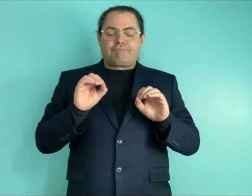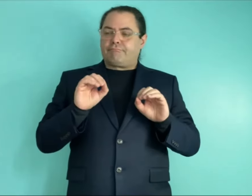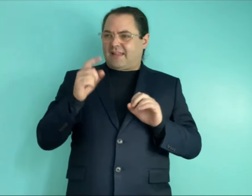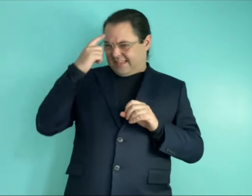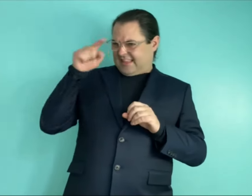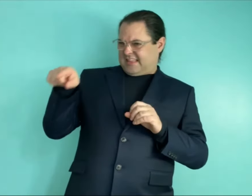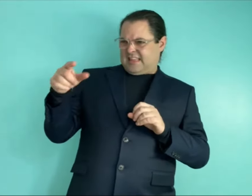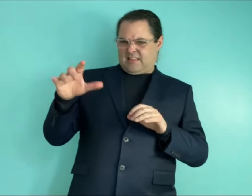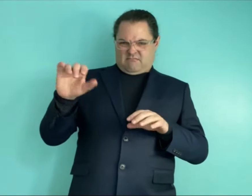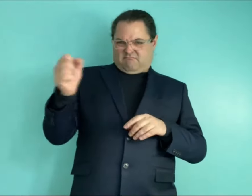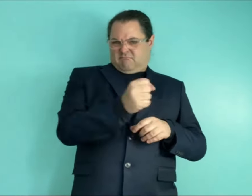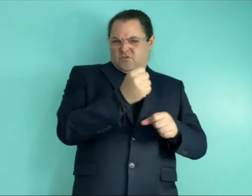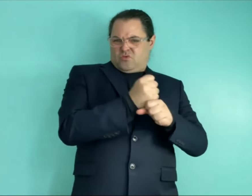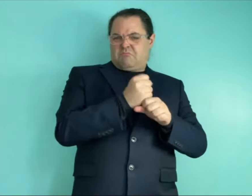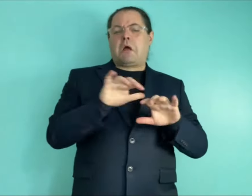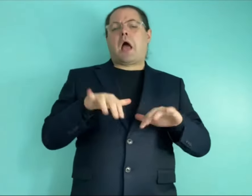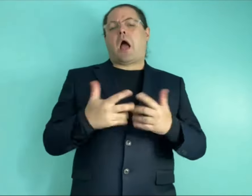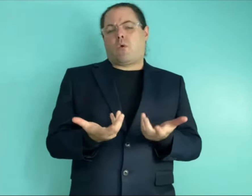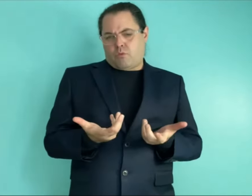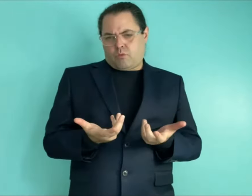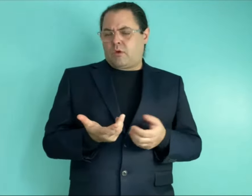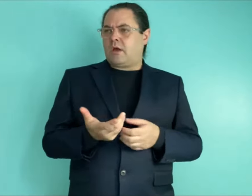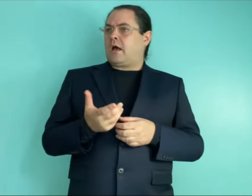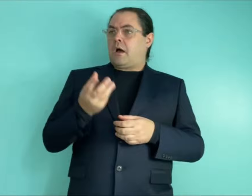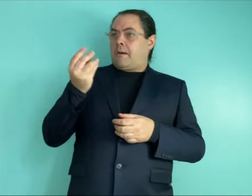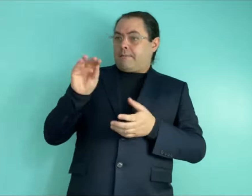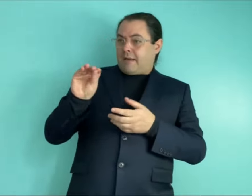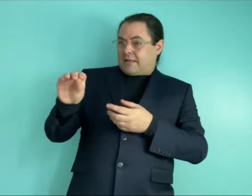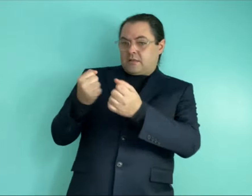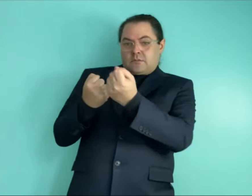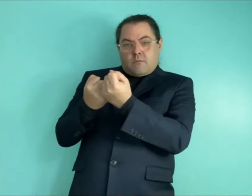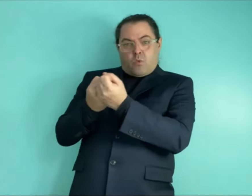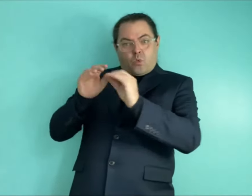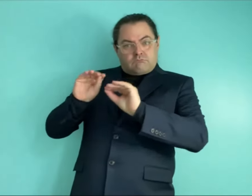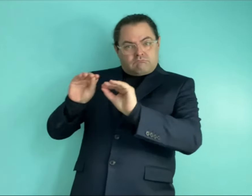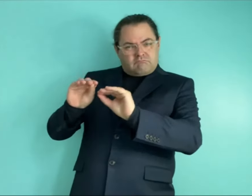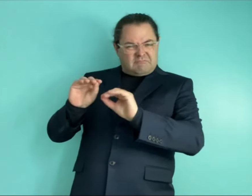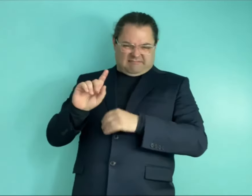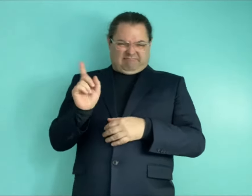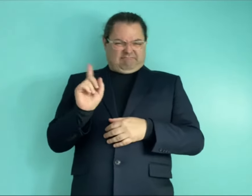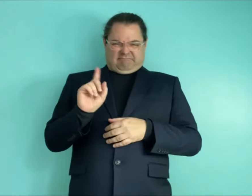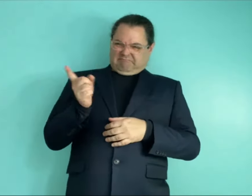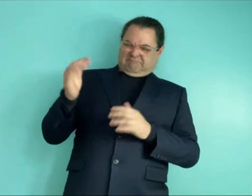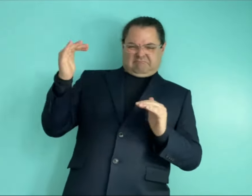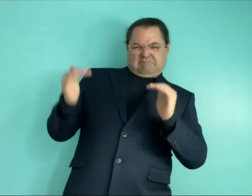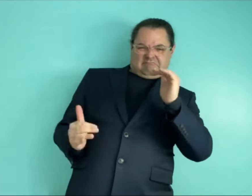of employment, or even in investment or access to financial assistance, they like, like if